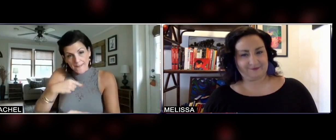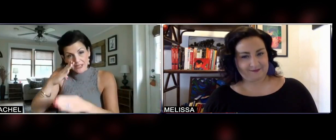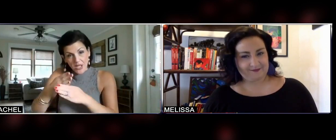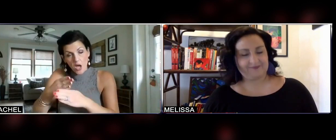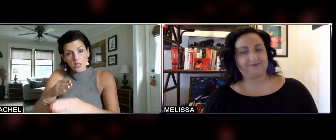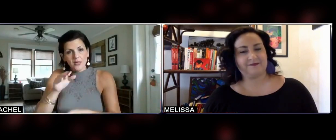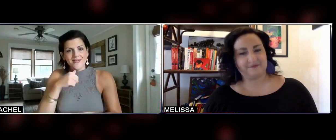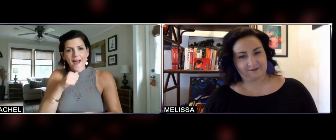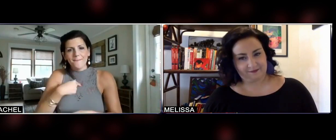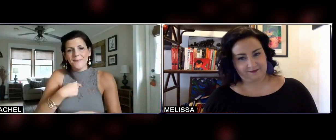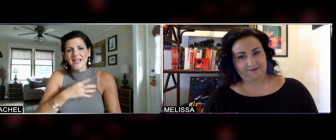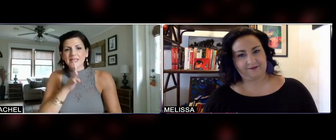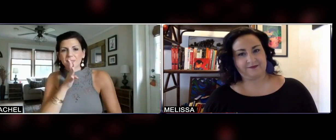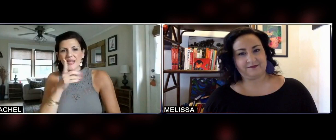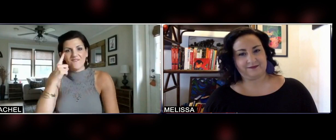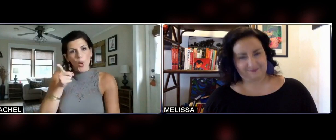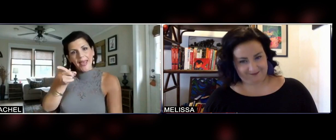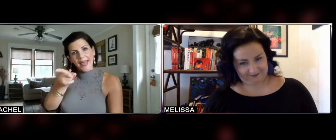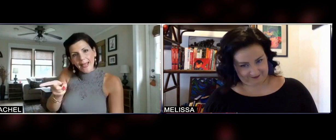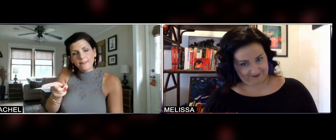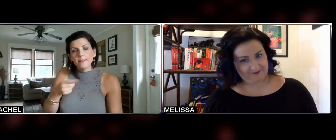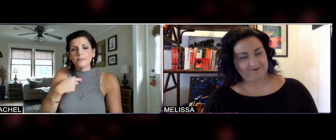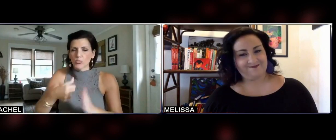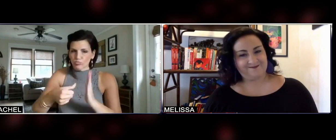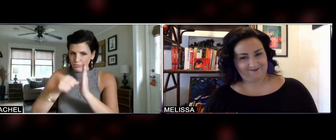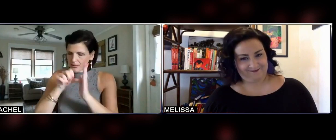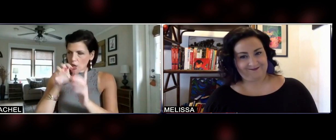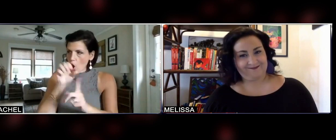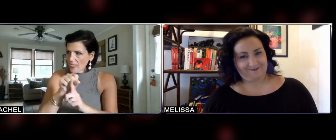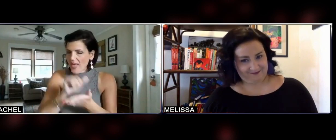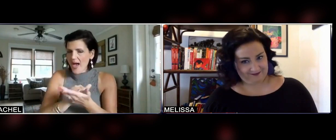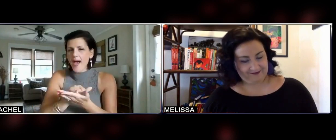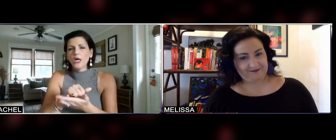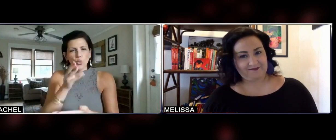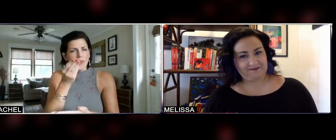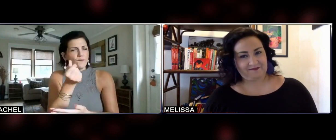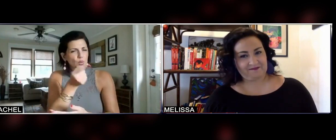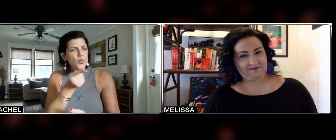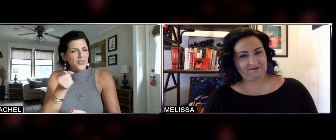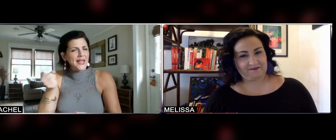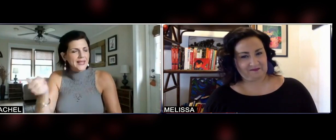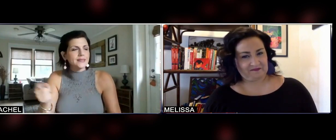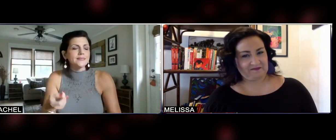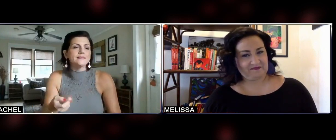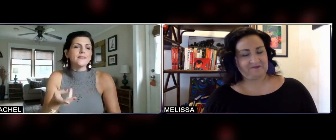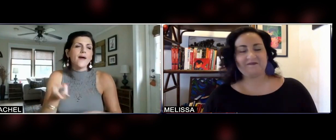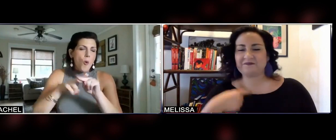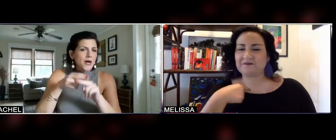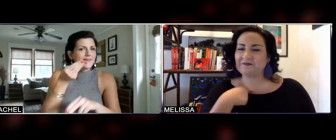They had a rapport with my son rather than having me speak for him. I was impressed that they caught that footage. There were a few of these moments.